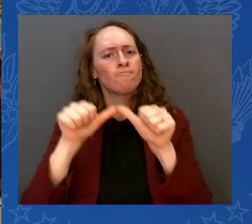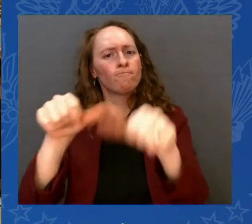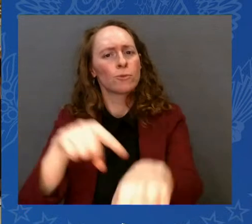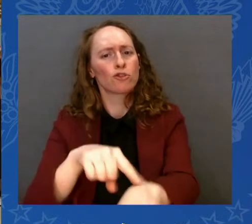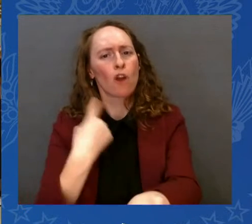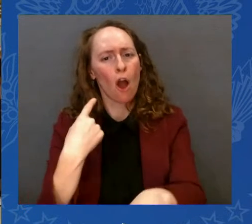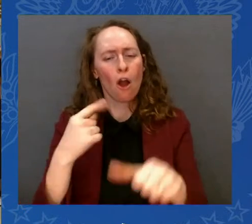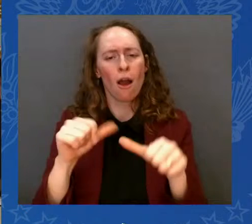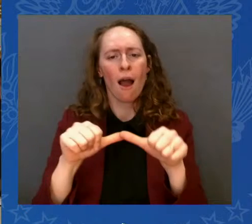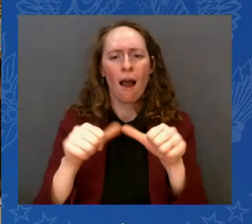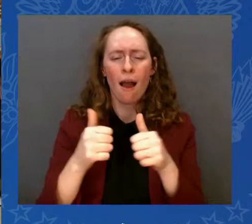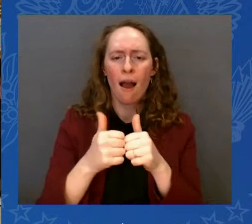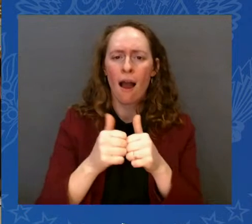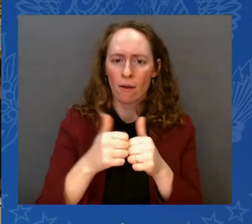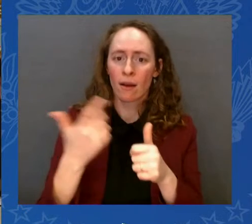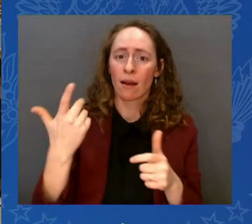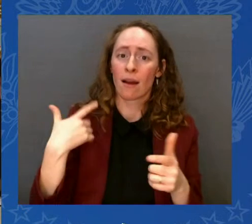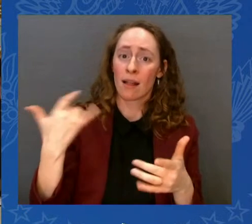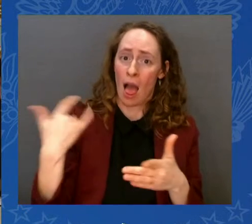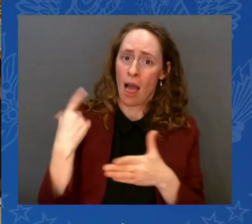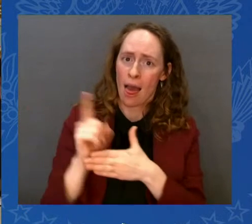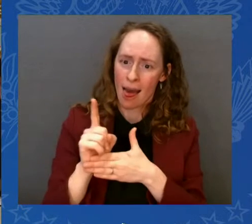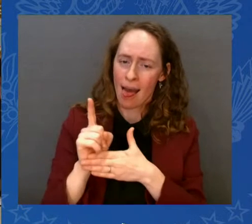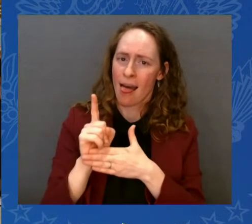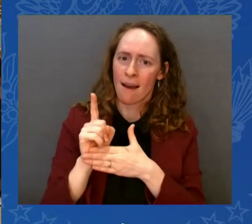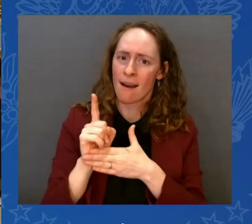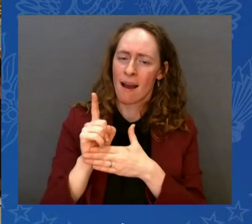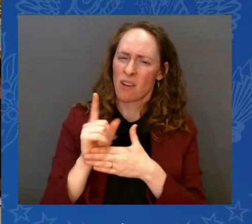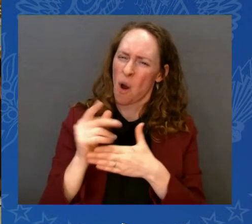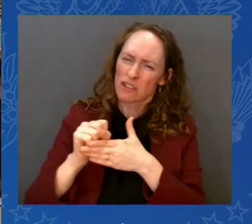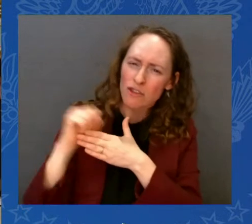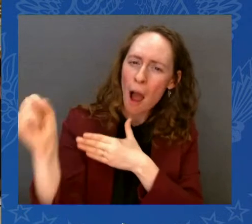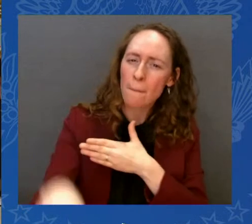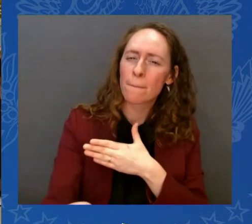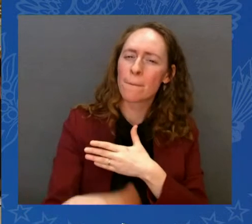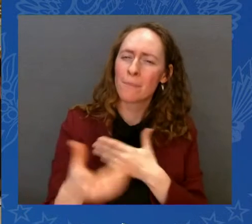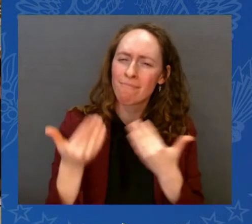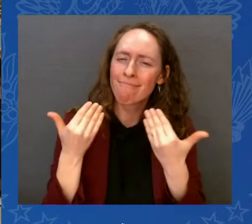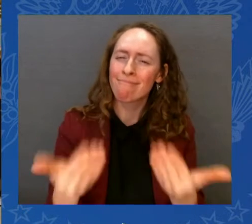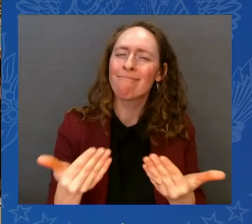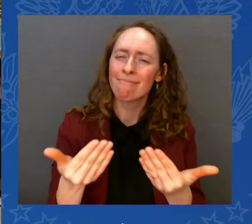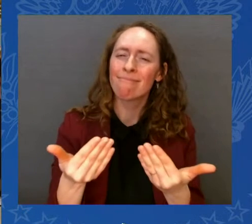will benefit the people of our country for generations. So, I thank you each for your work.